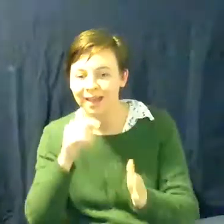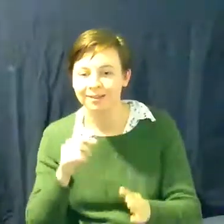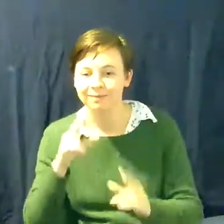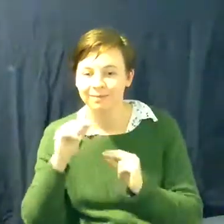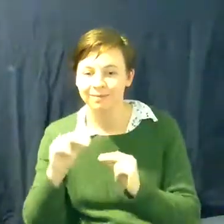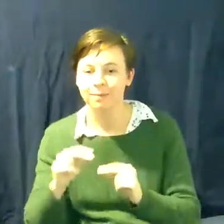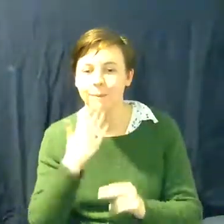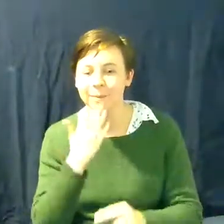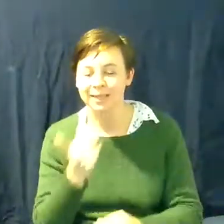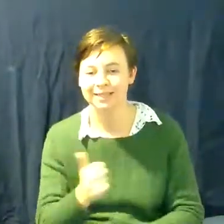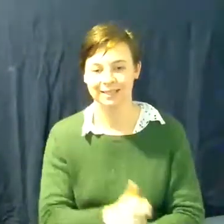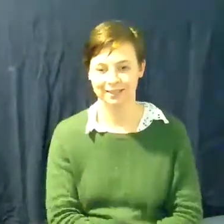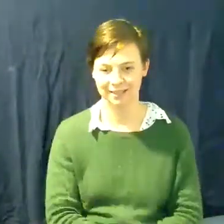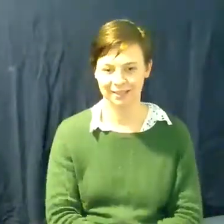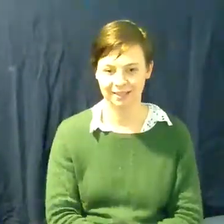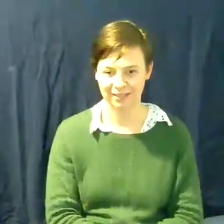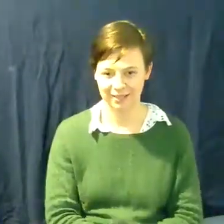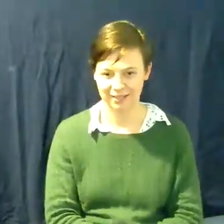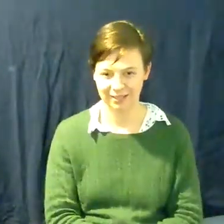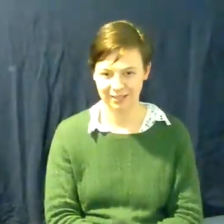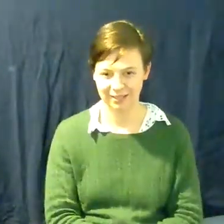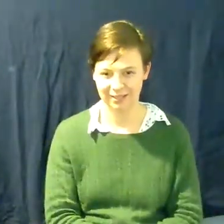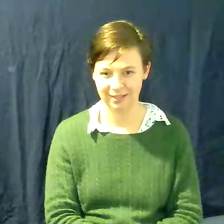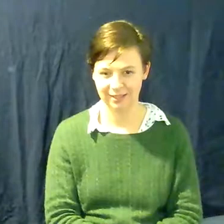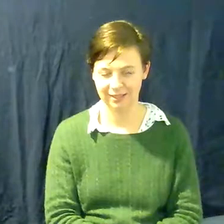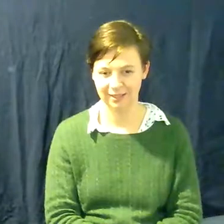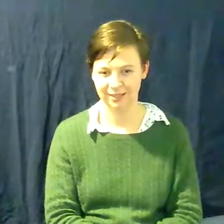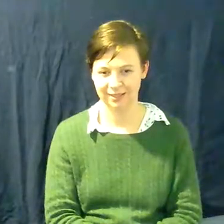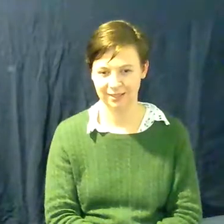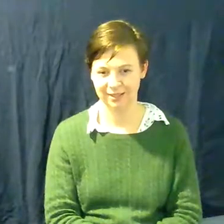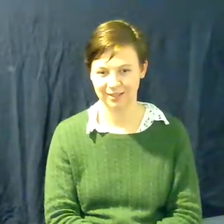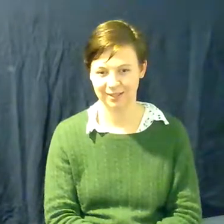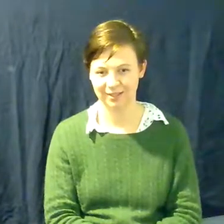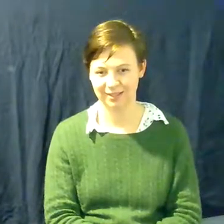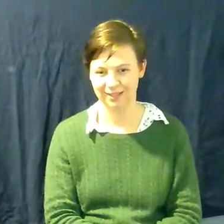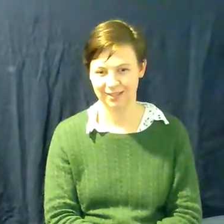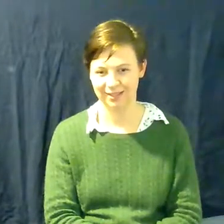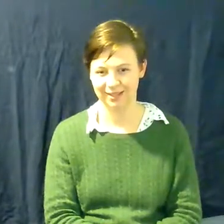ther, please, and her interpreter can voice voice